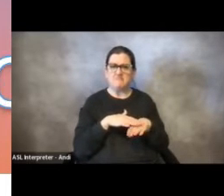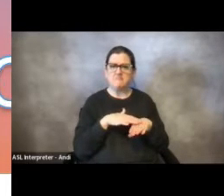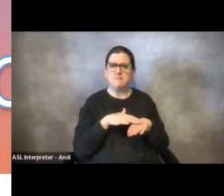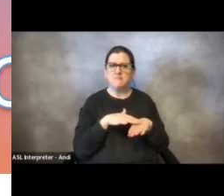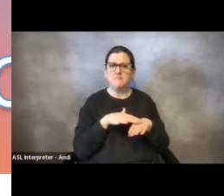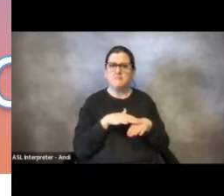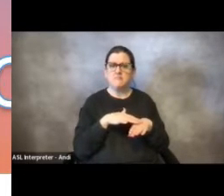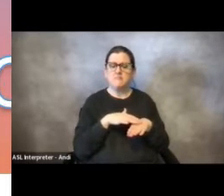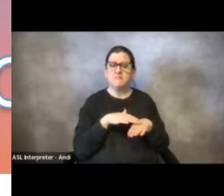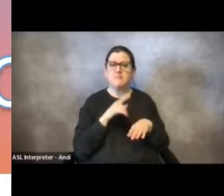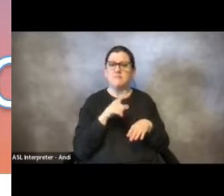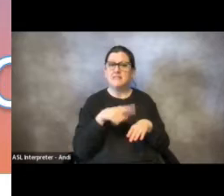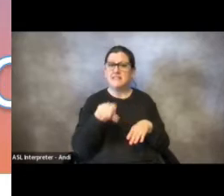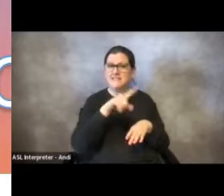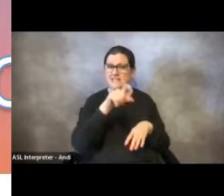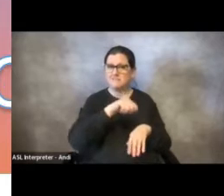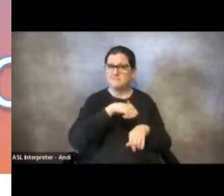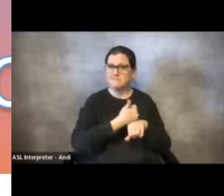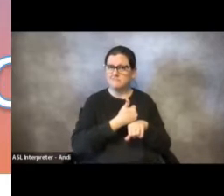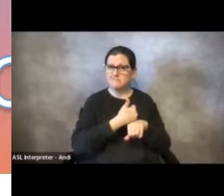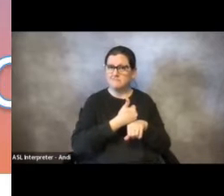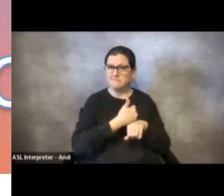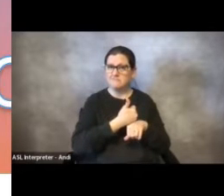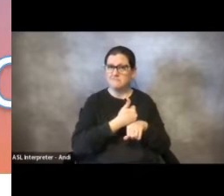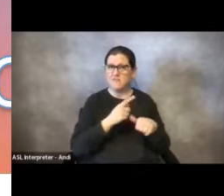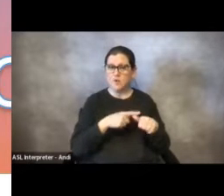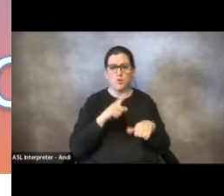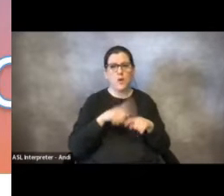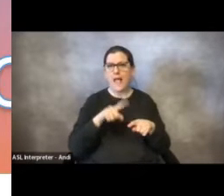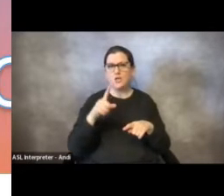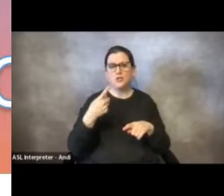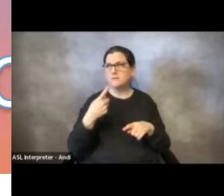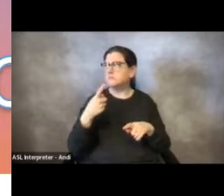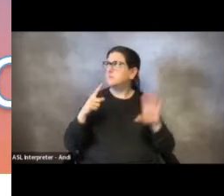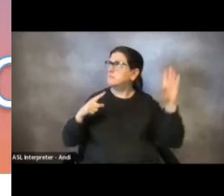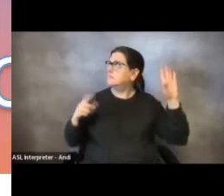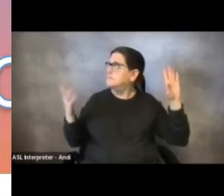to be set up to kind of for this to occur, you can't just put up a sign on your window and say, Hey, I'm ready to do some